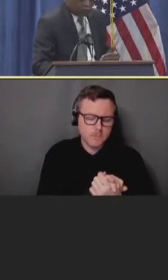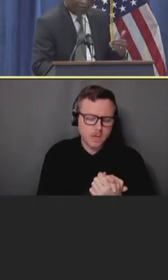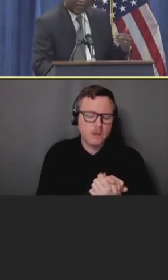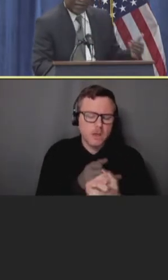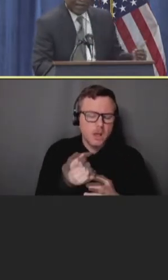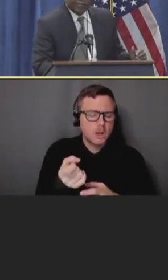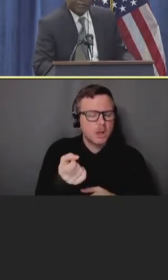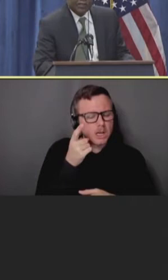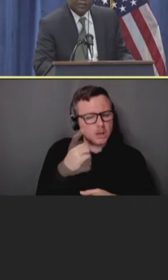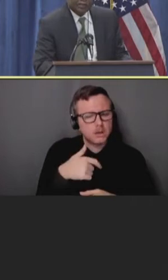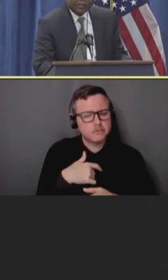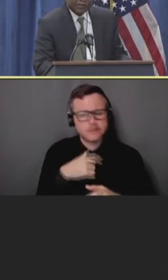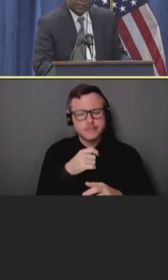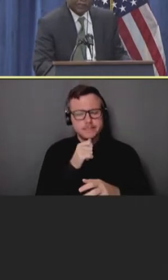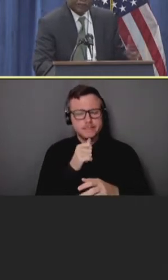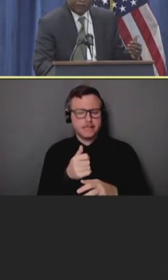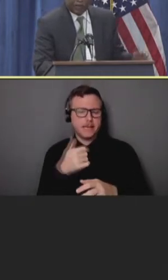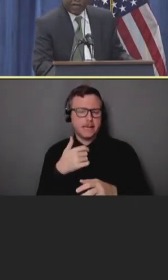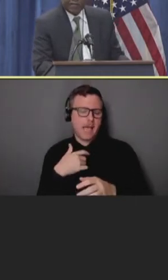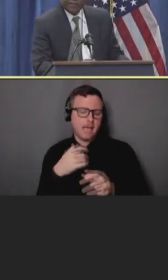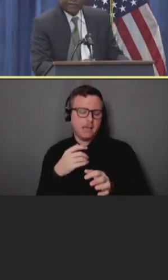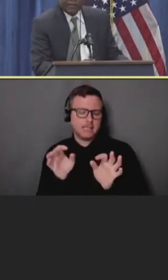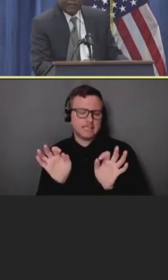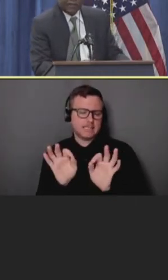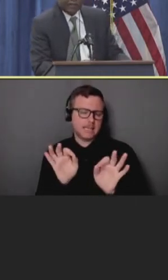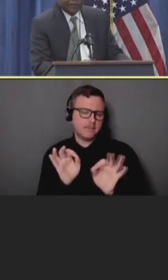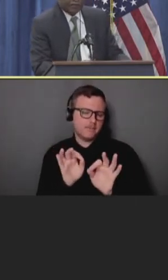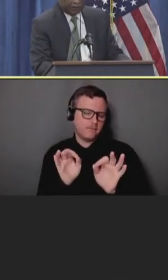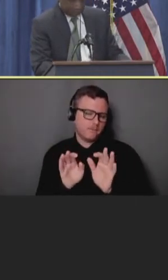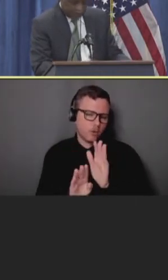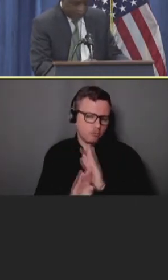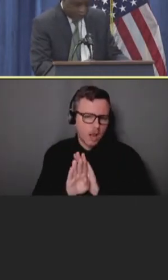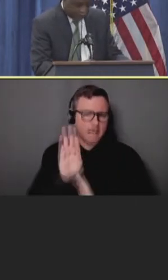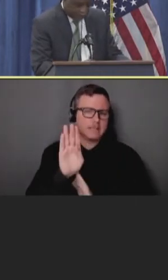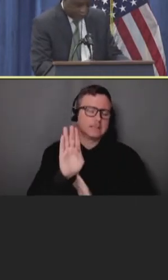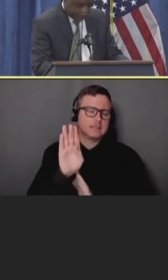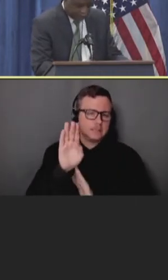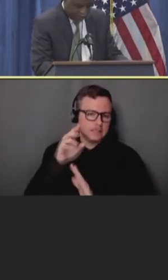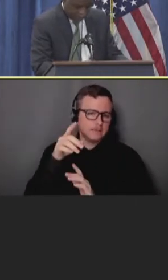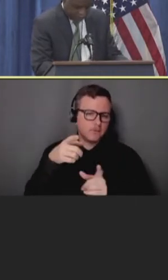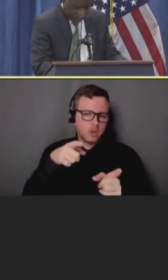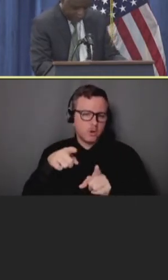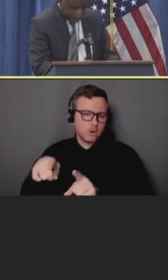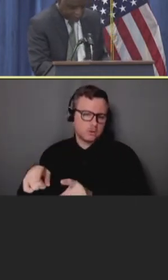really a non-significant rise in their occurrence of myocarditis.